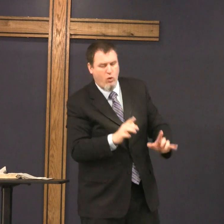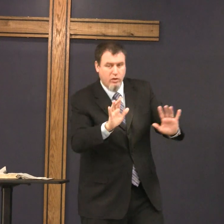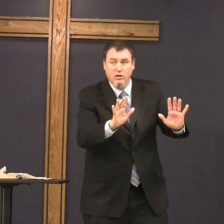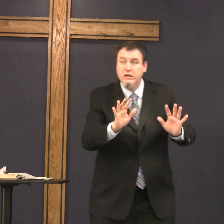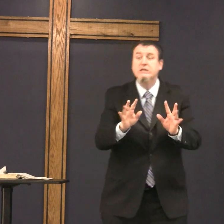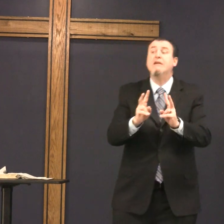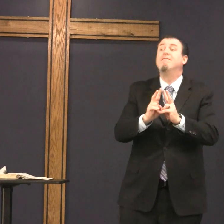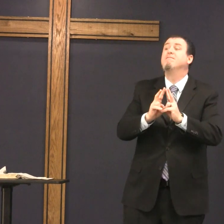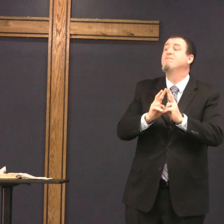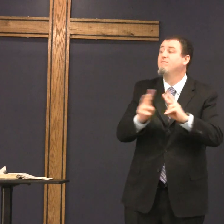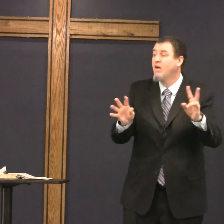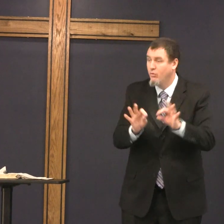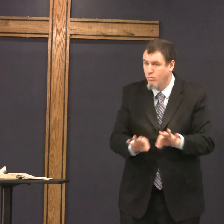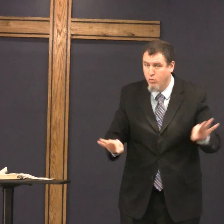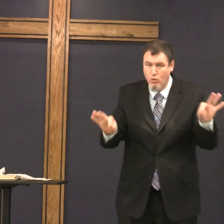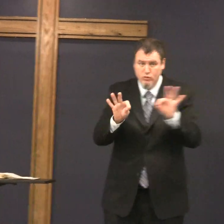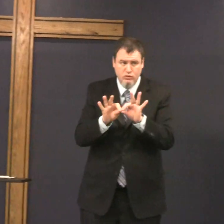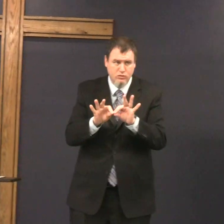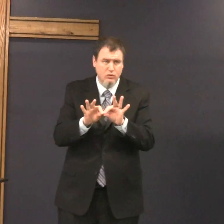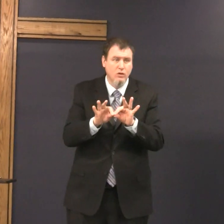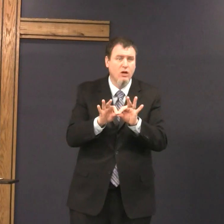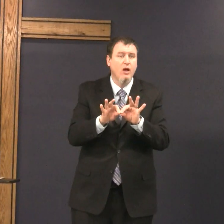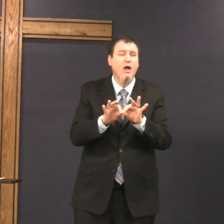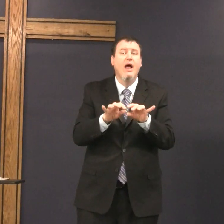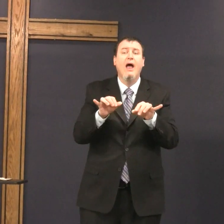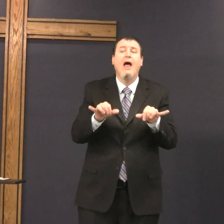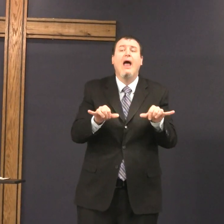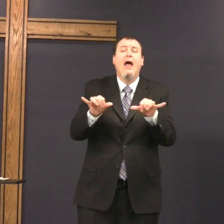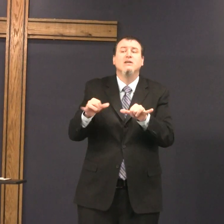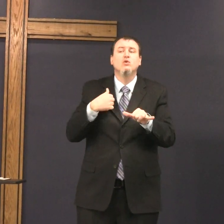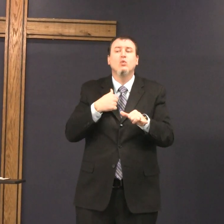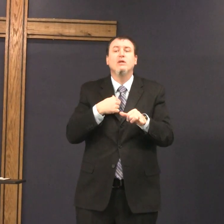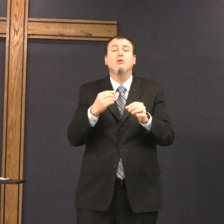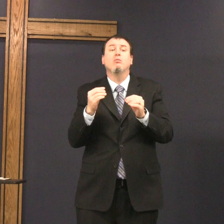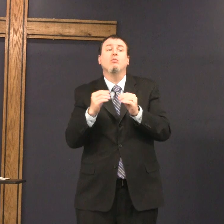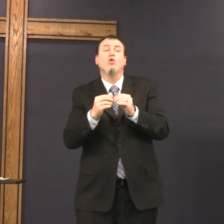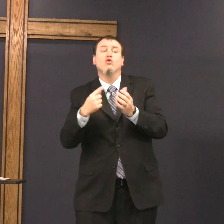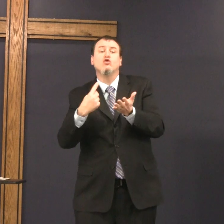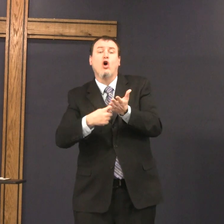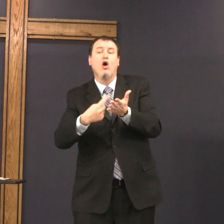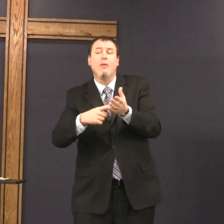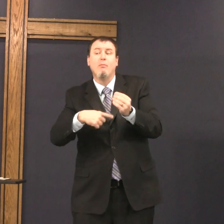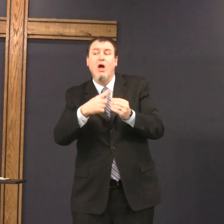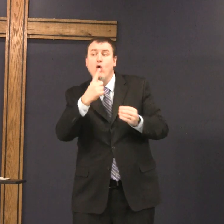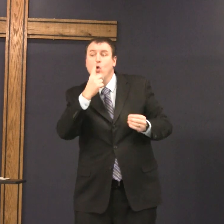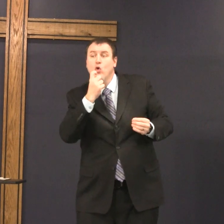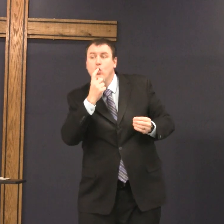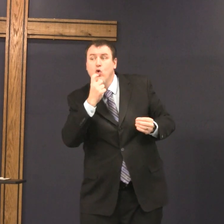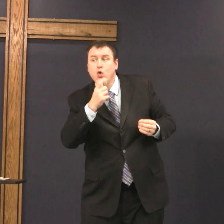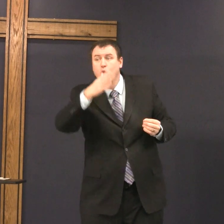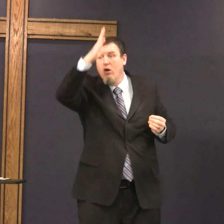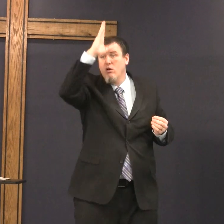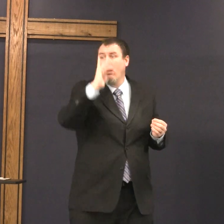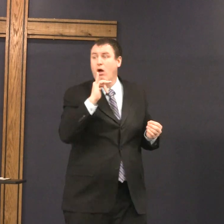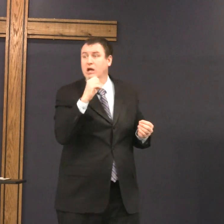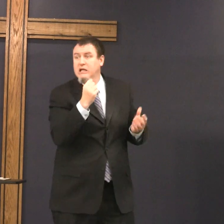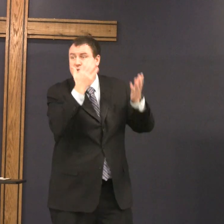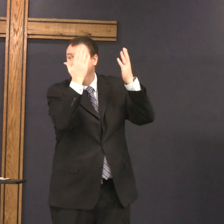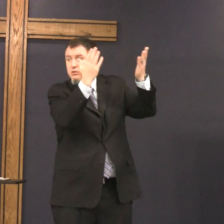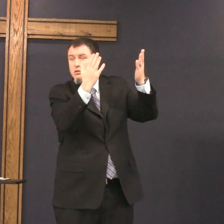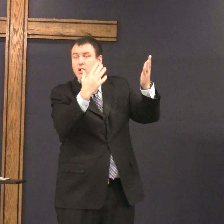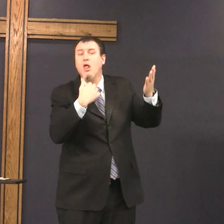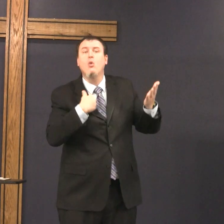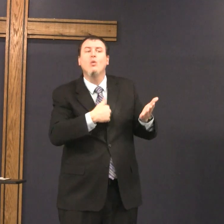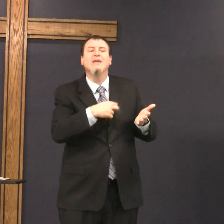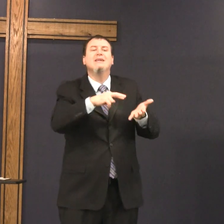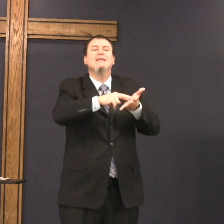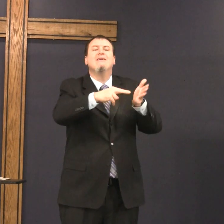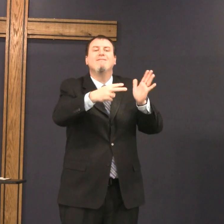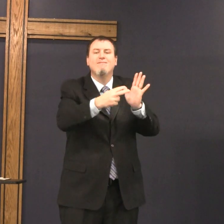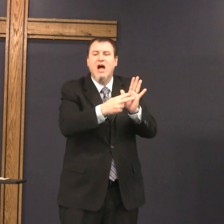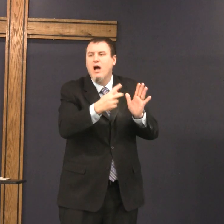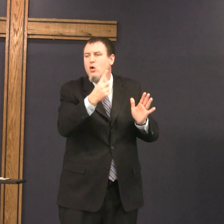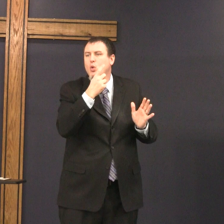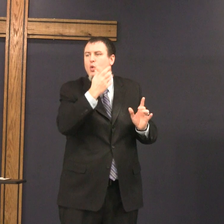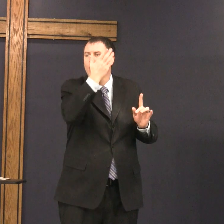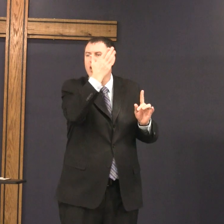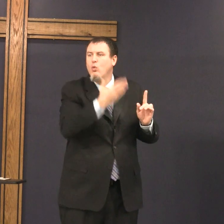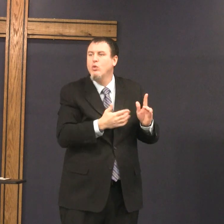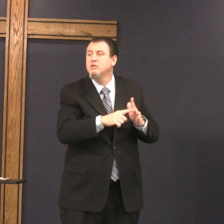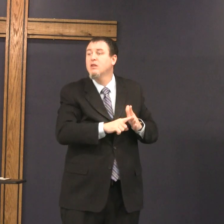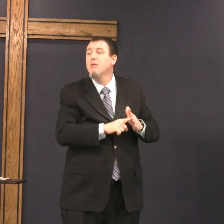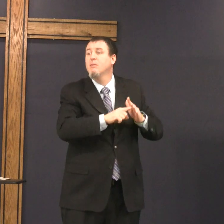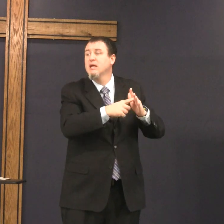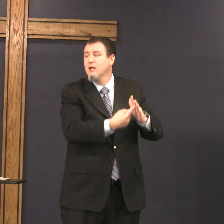what's the point it's very important that as we talk more about who God is we Define